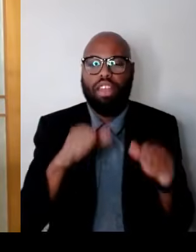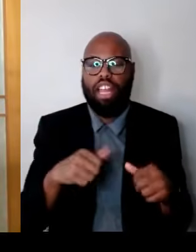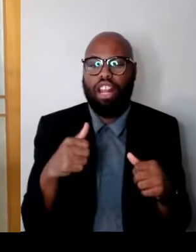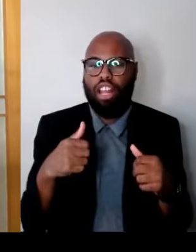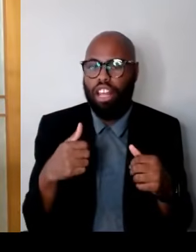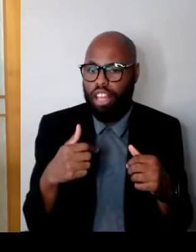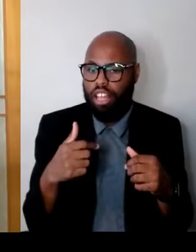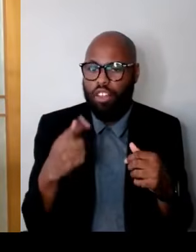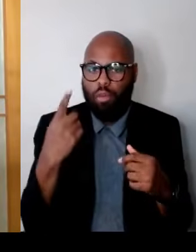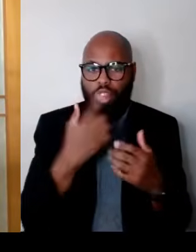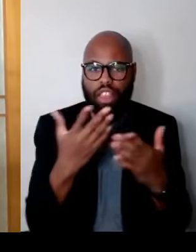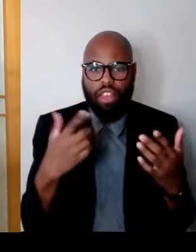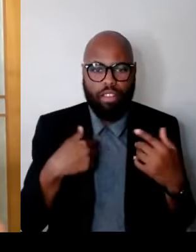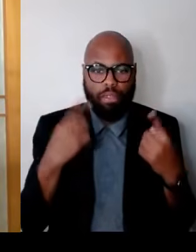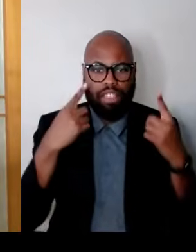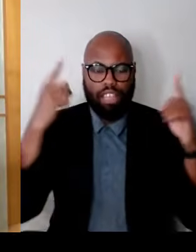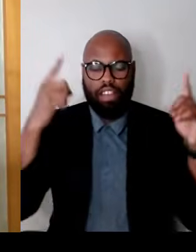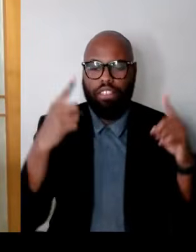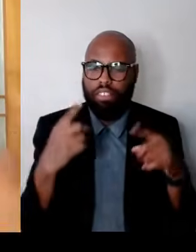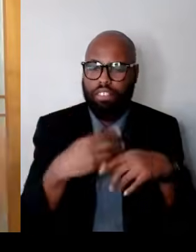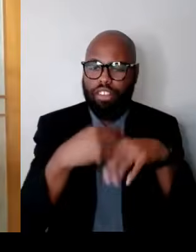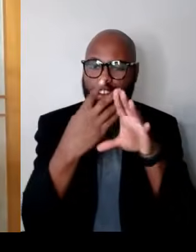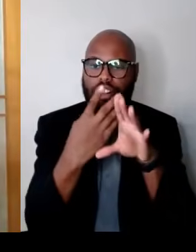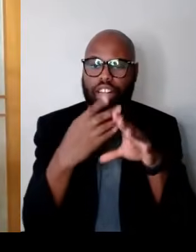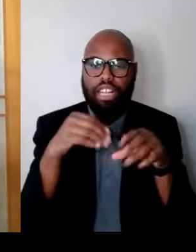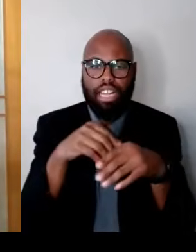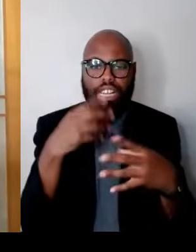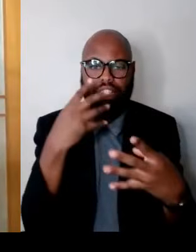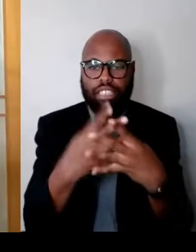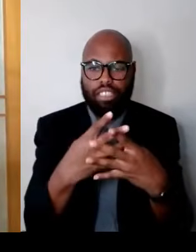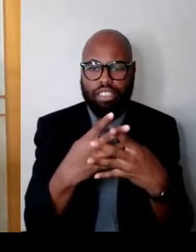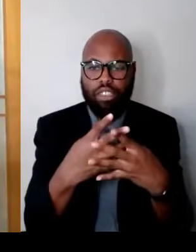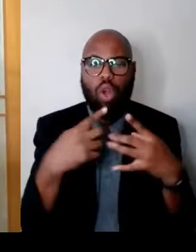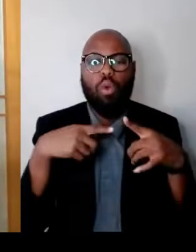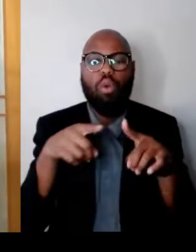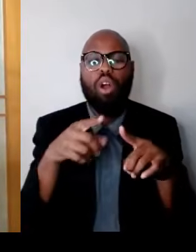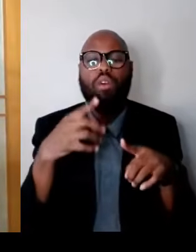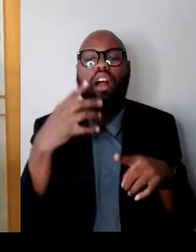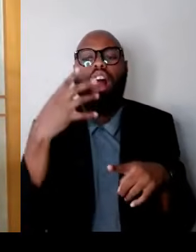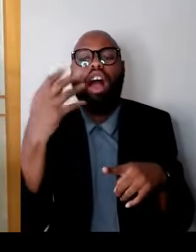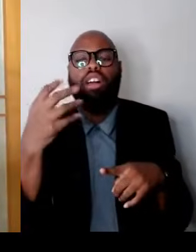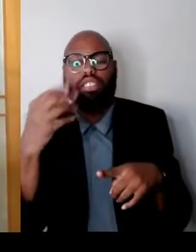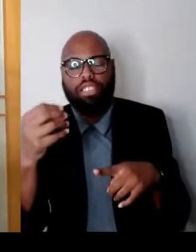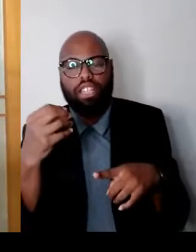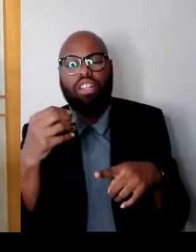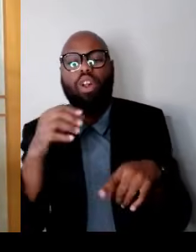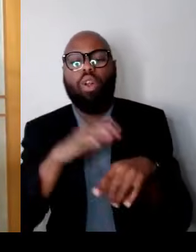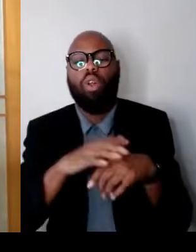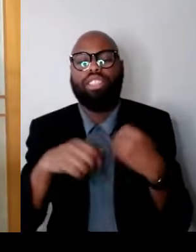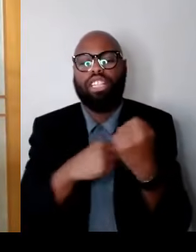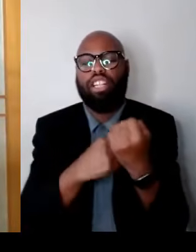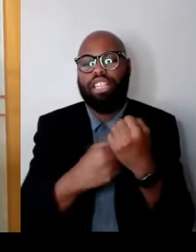that we do video calls with people in detention while we're outside in the Solidarity Day. So we show through the laptop,